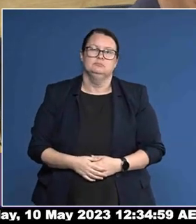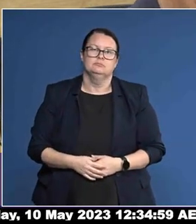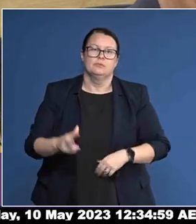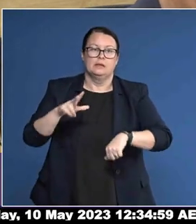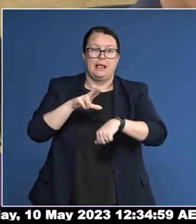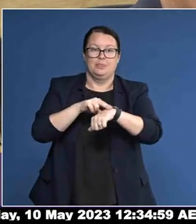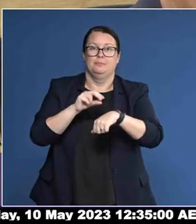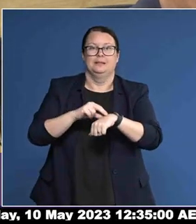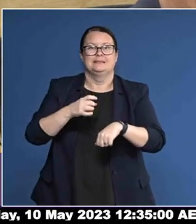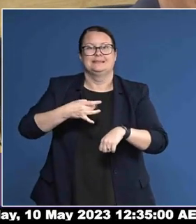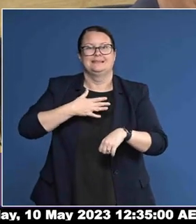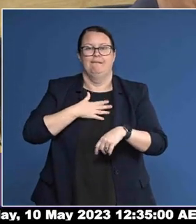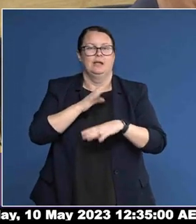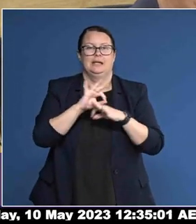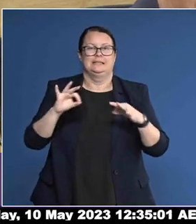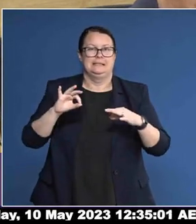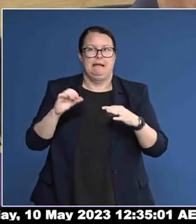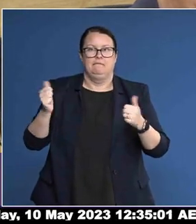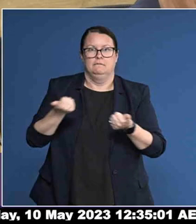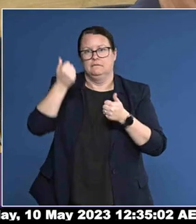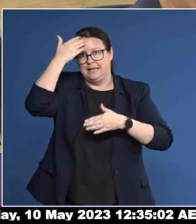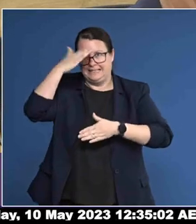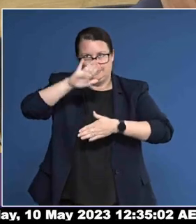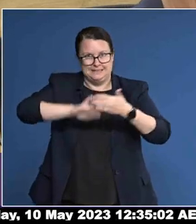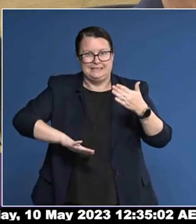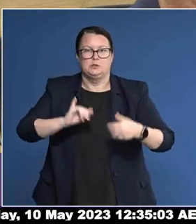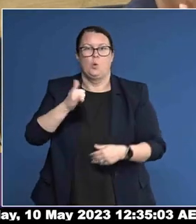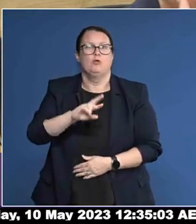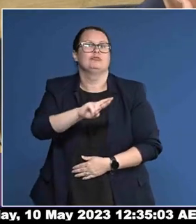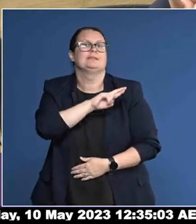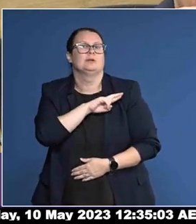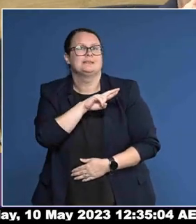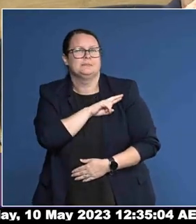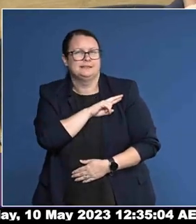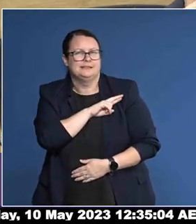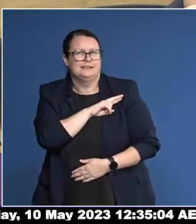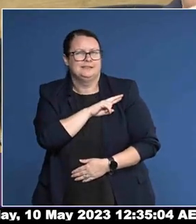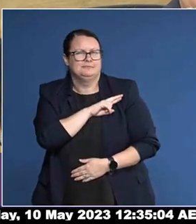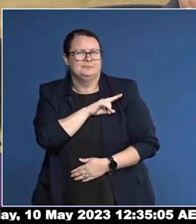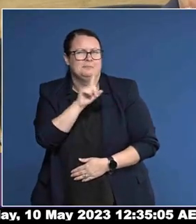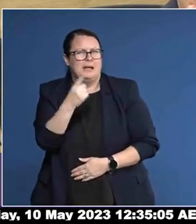relevant expertise or responsibilities, this appears to be an instance where the police